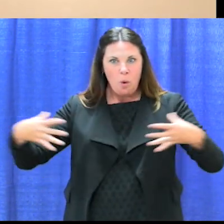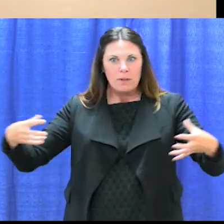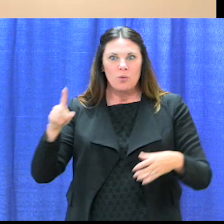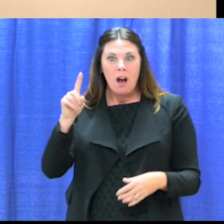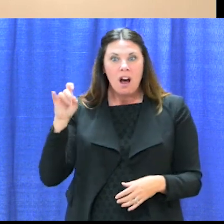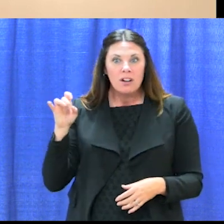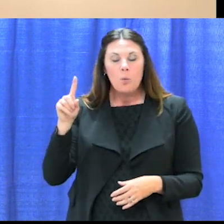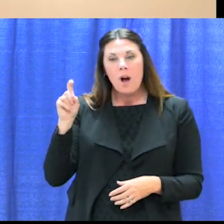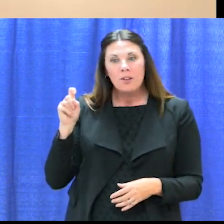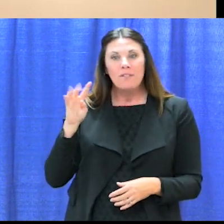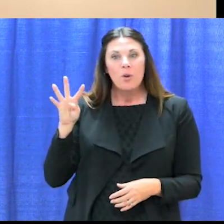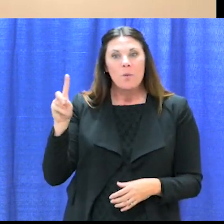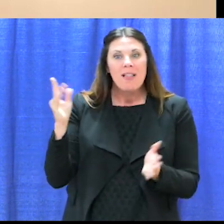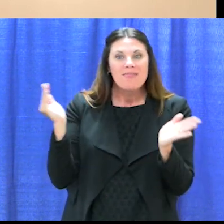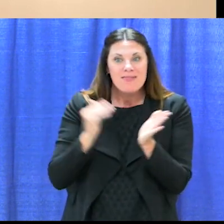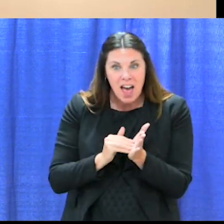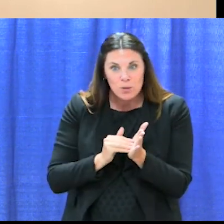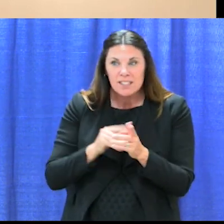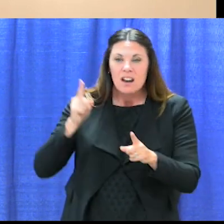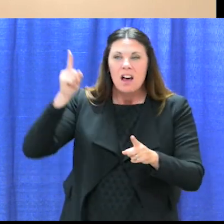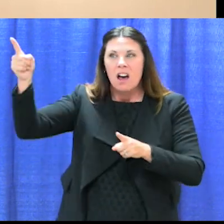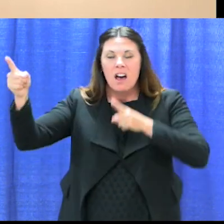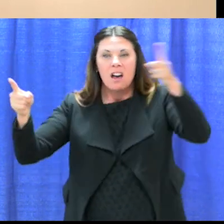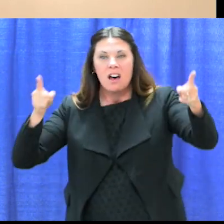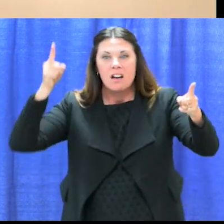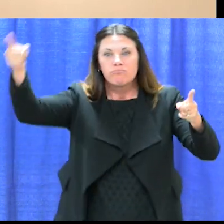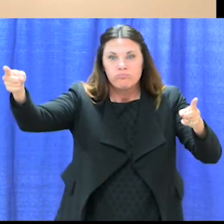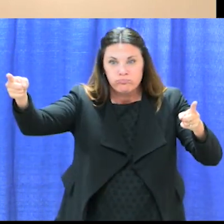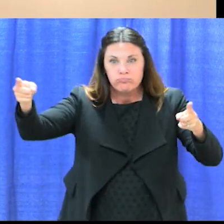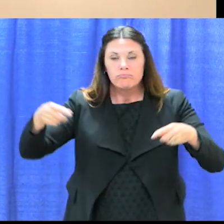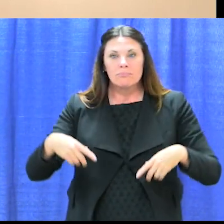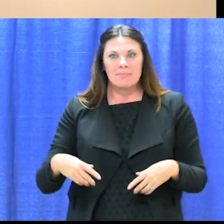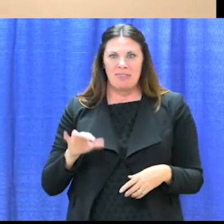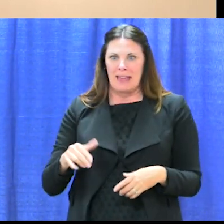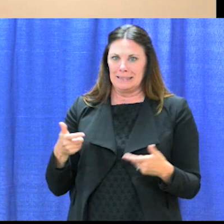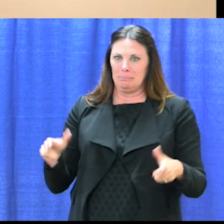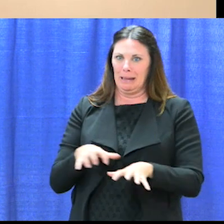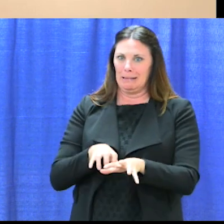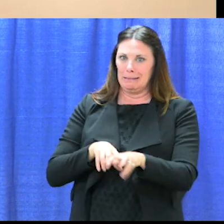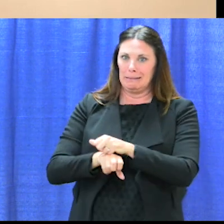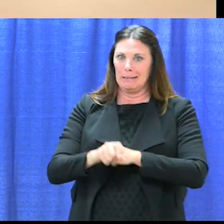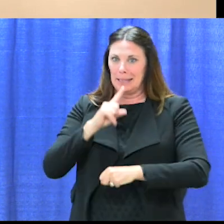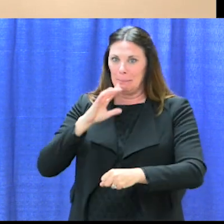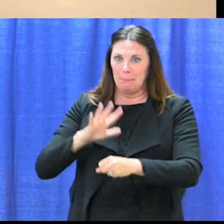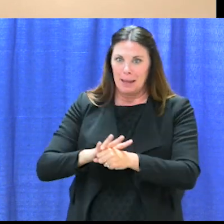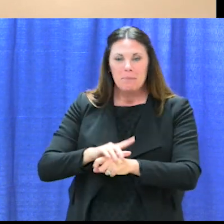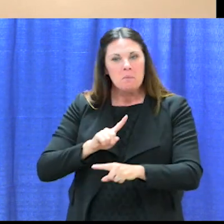and hard-to-reach California locations. So this is a huge commitment that will be completed before the end of this year.